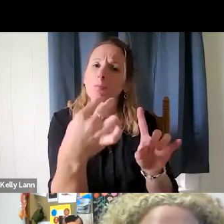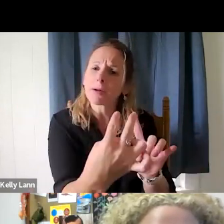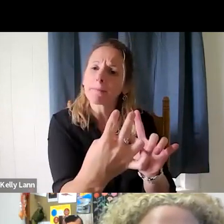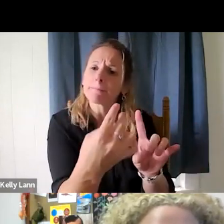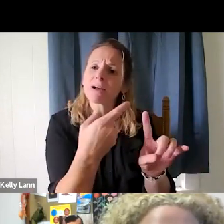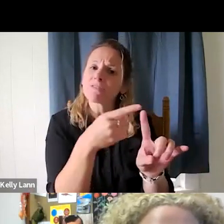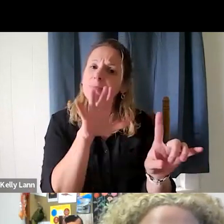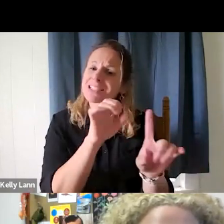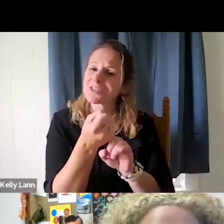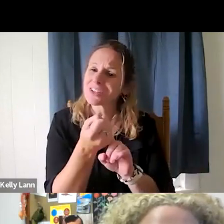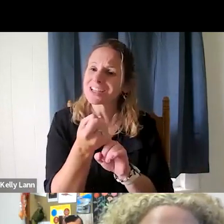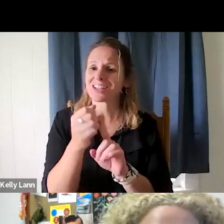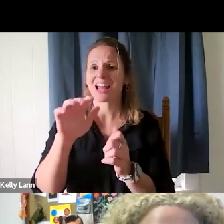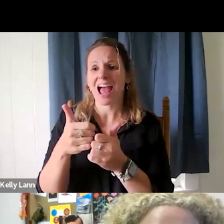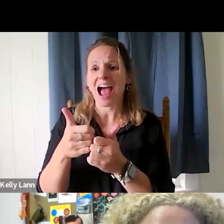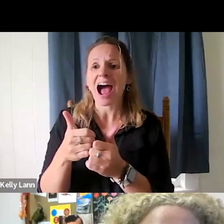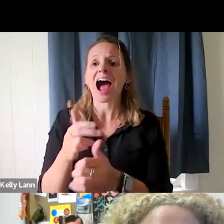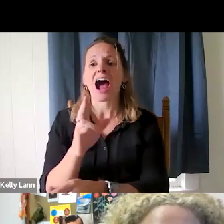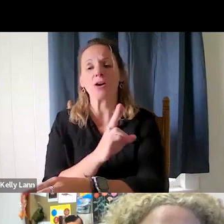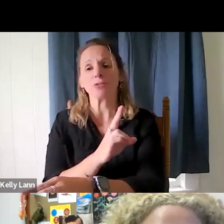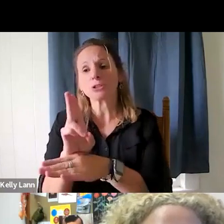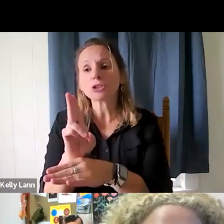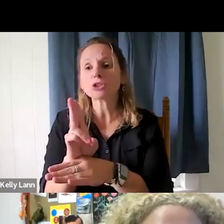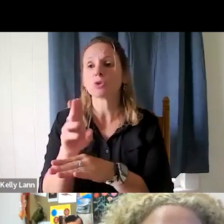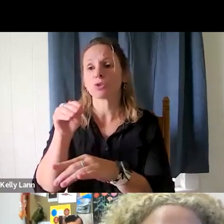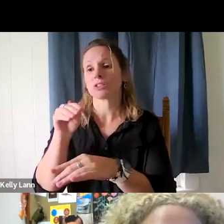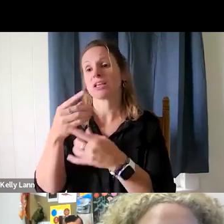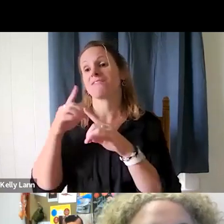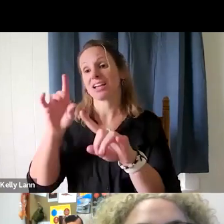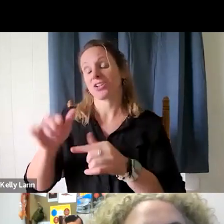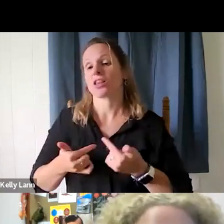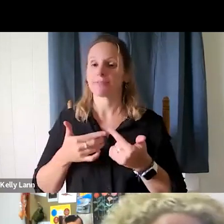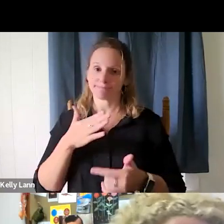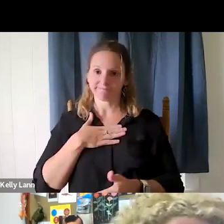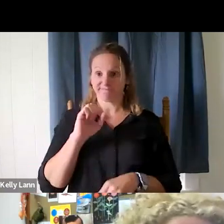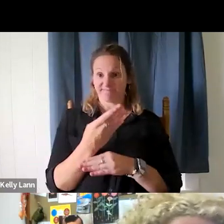and how your substance use affects your life. And basically my job is to advocate